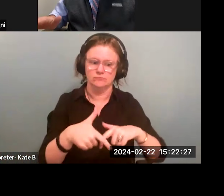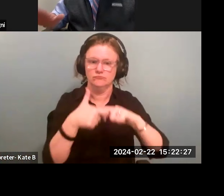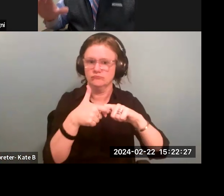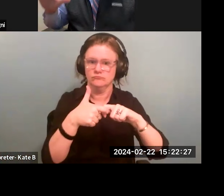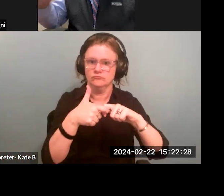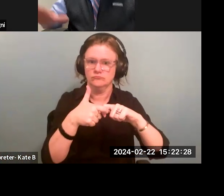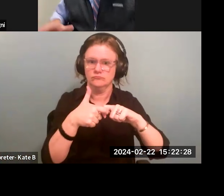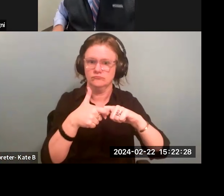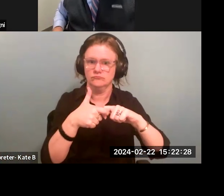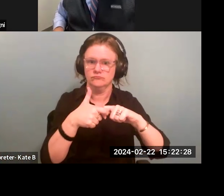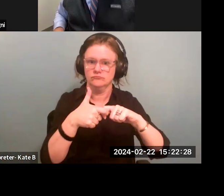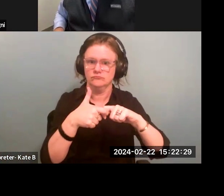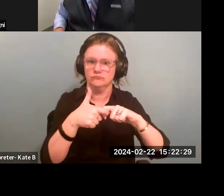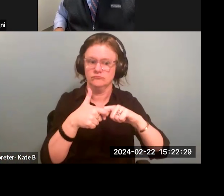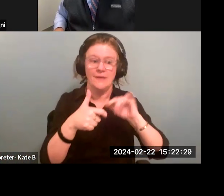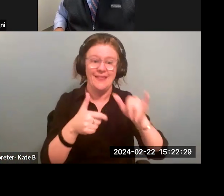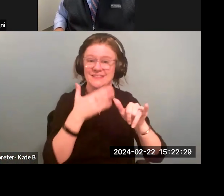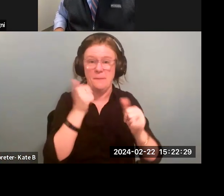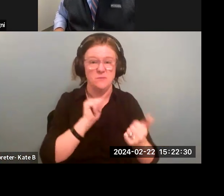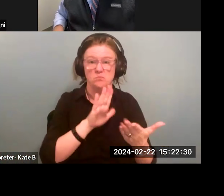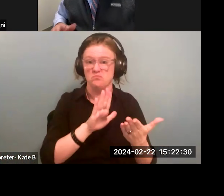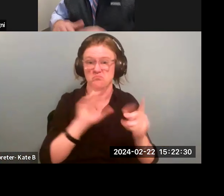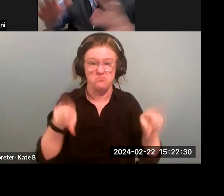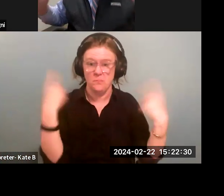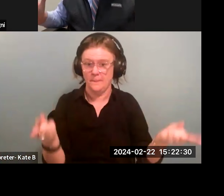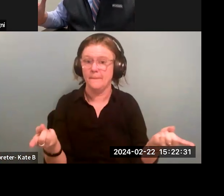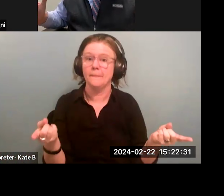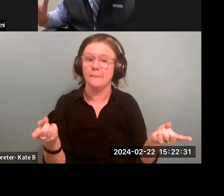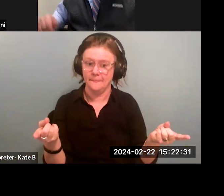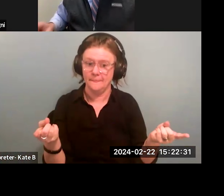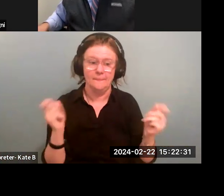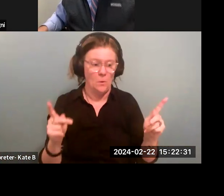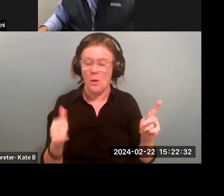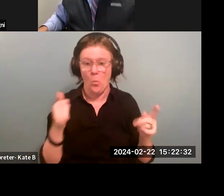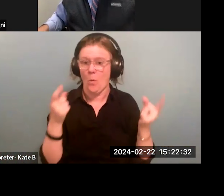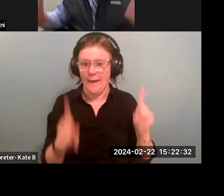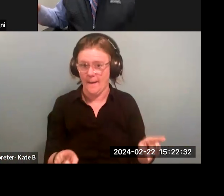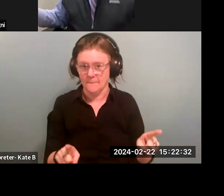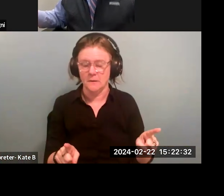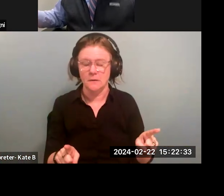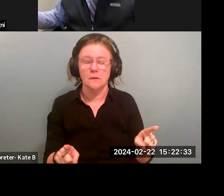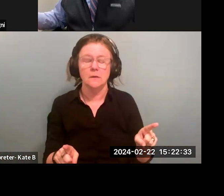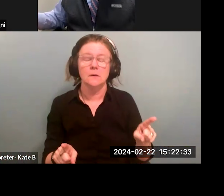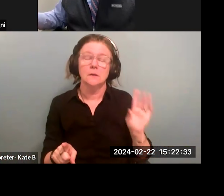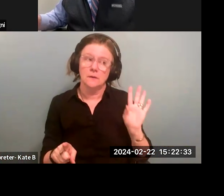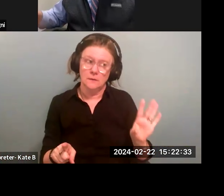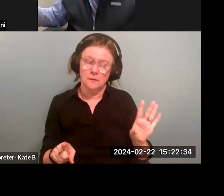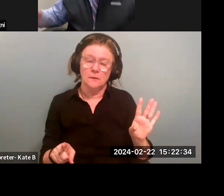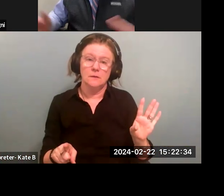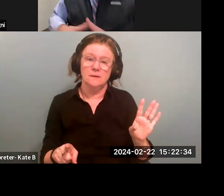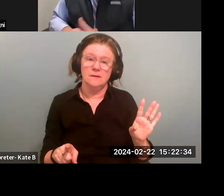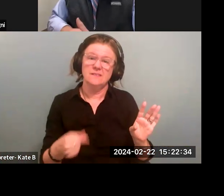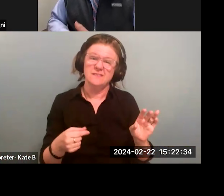And that might be the greatest prevention tool for you because then it just doesn't happen. Now, is that an inconvenience for you? Absolutely.